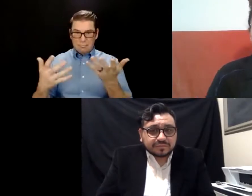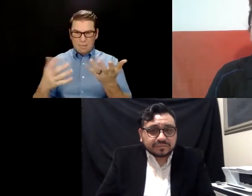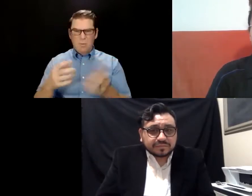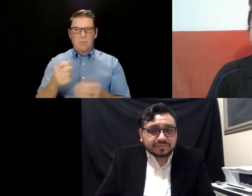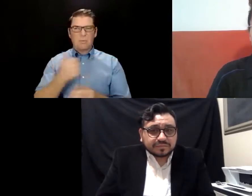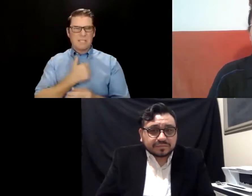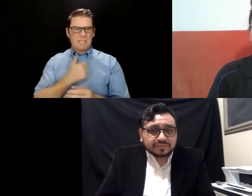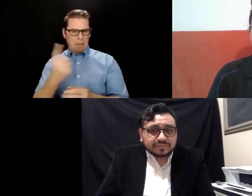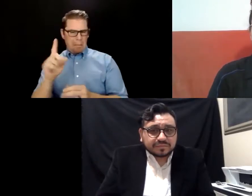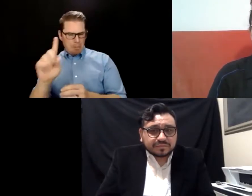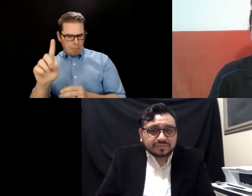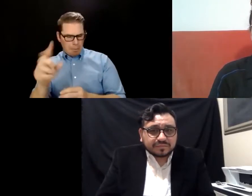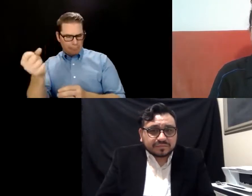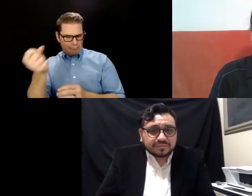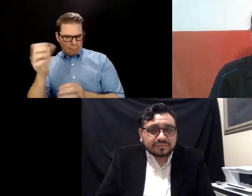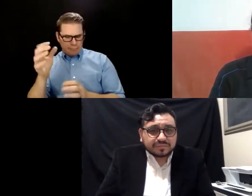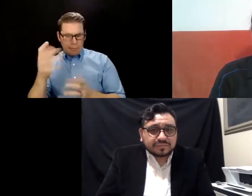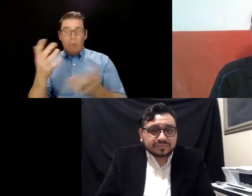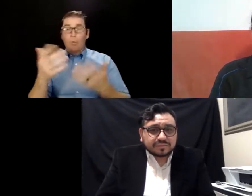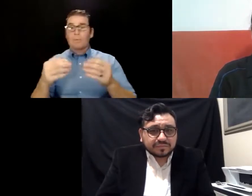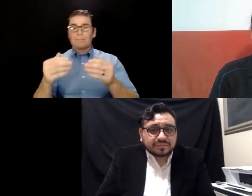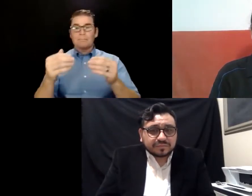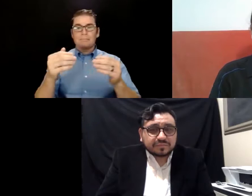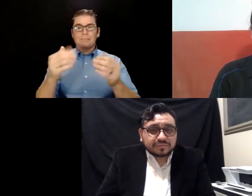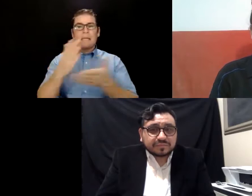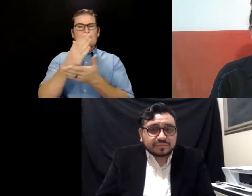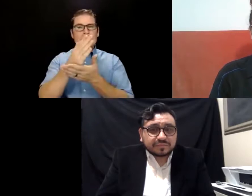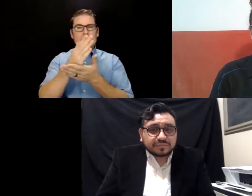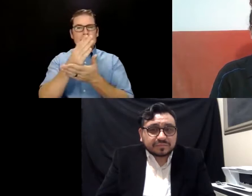So um, what are some common misconceptions about sign language or those who communicate